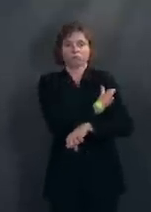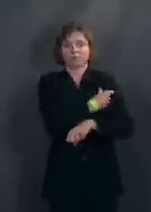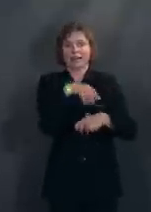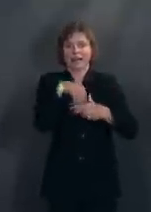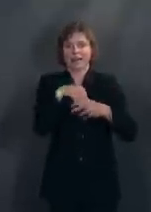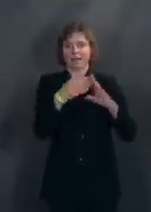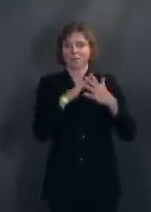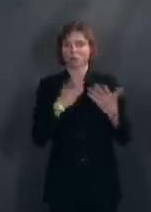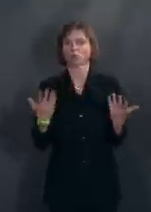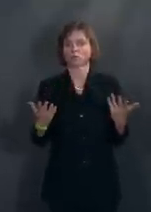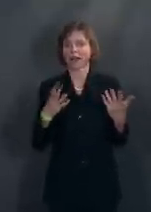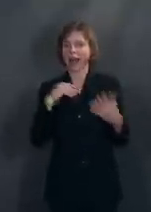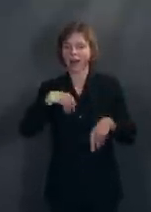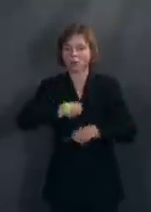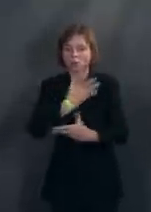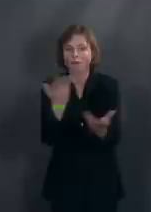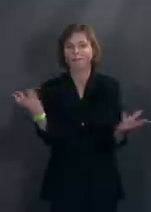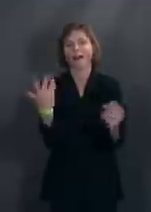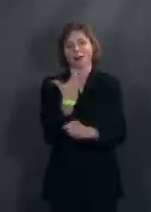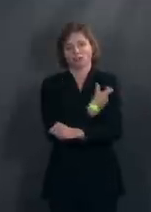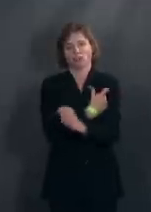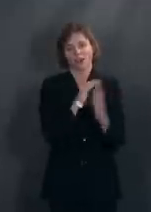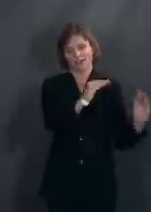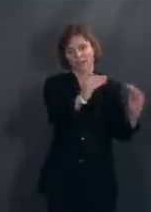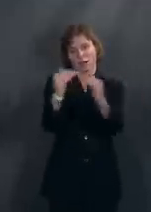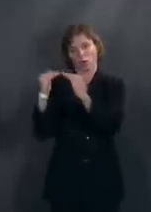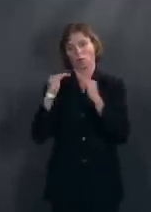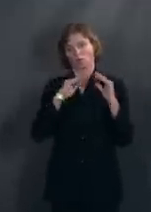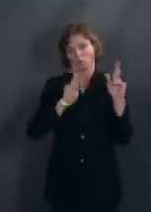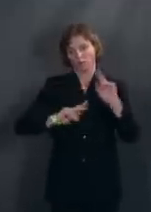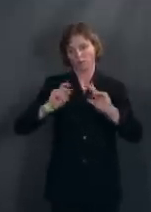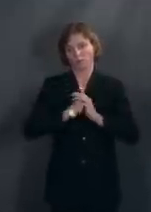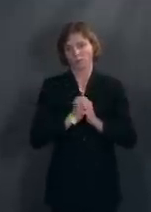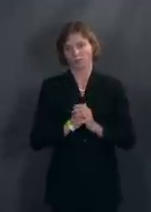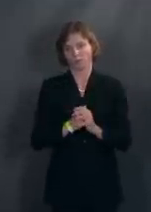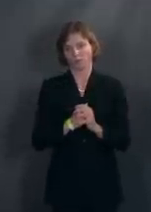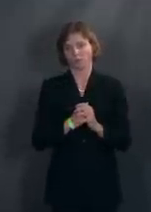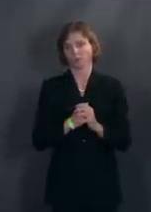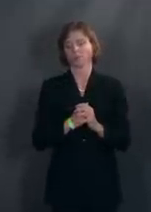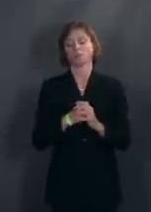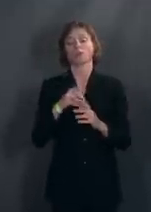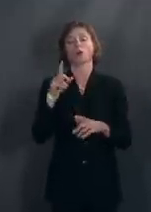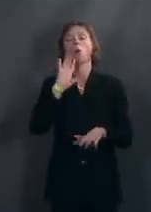This pharmacy program will expand access in neighborhoods across the country so you can make an appointment